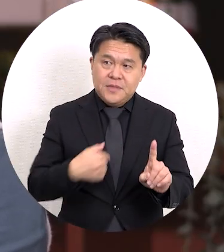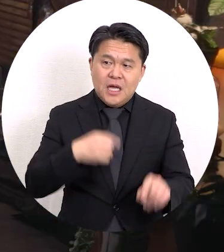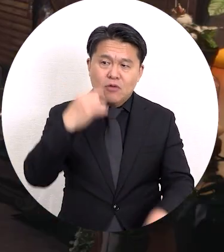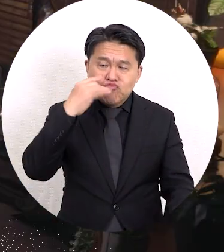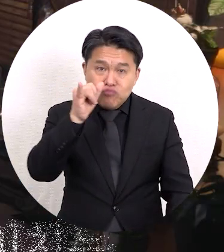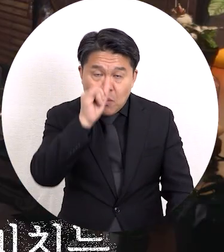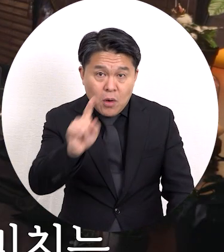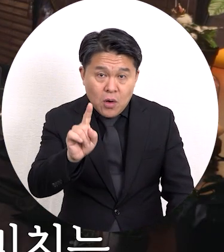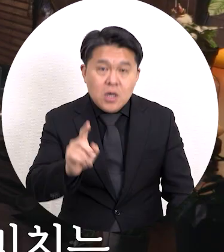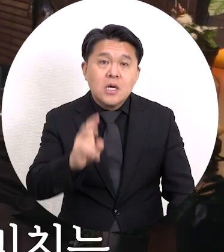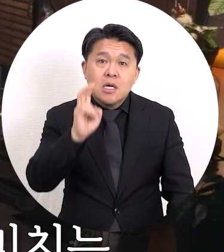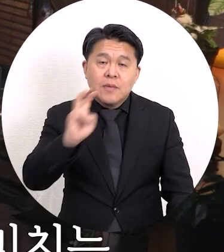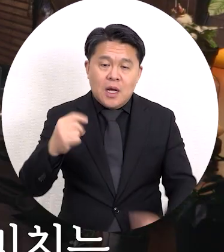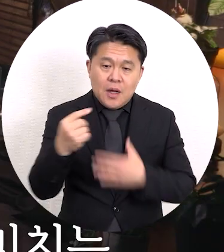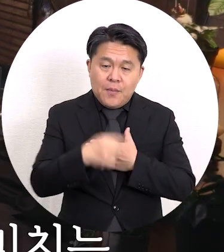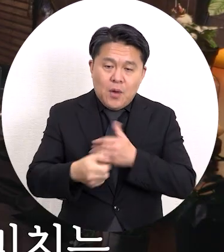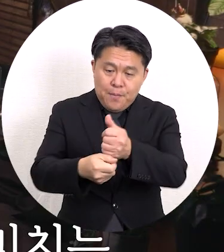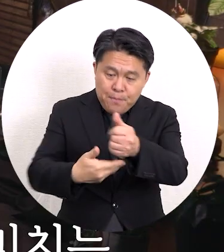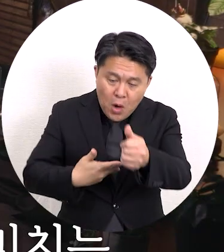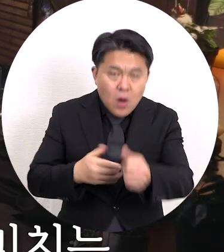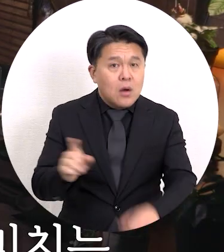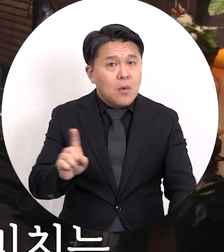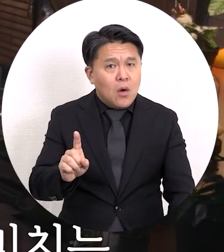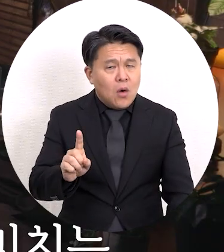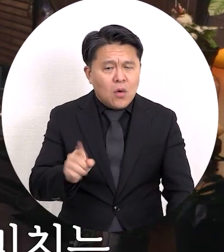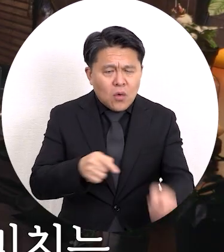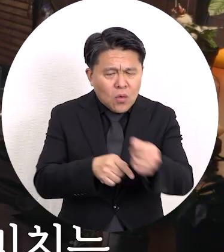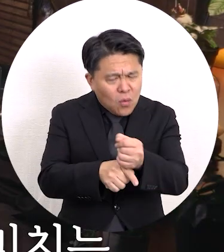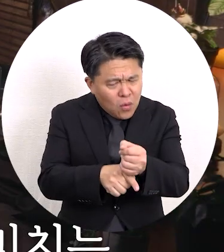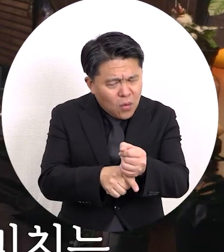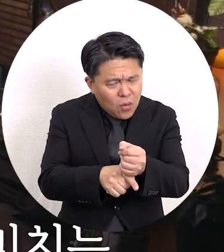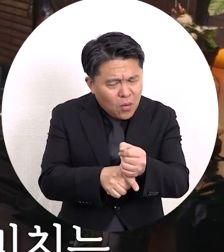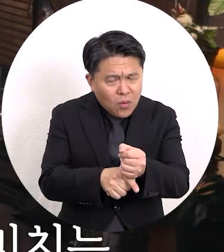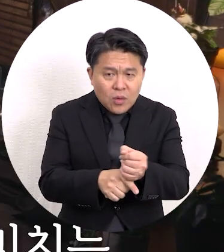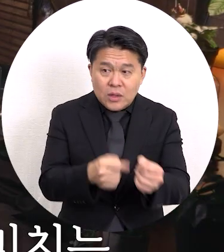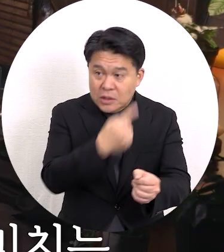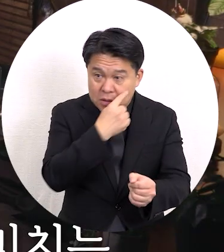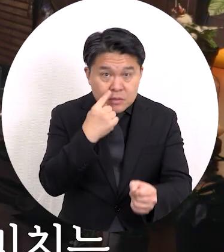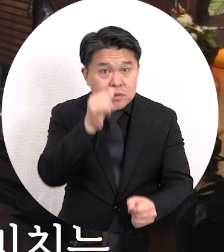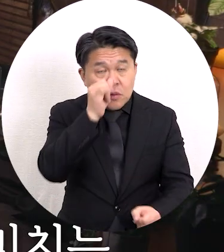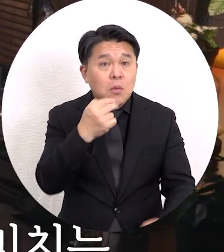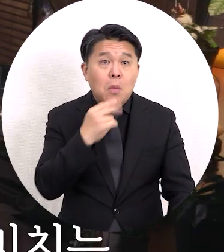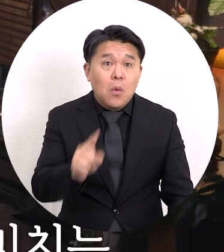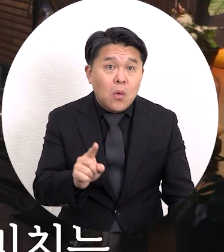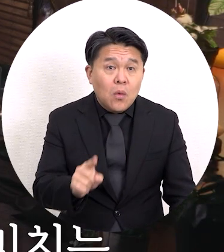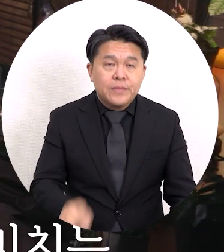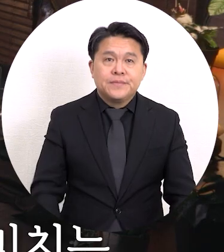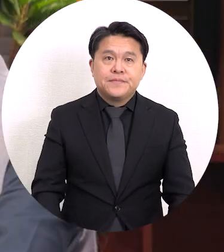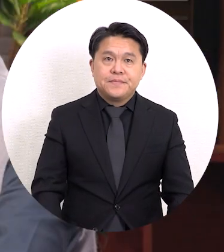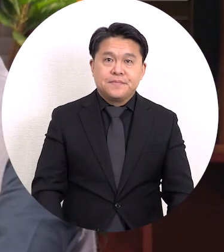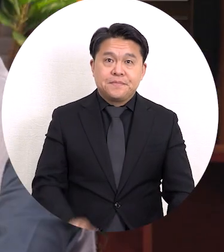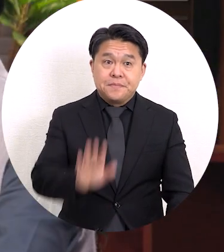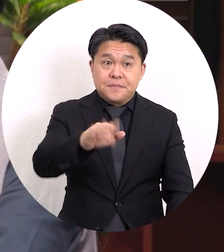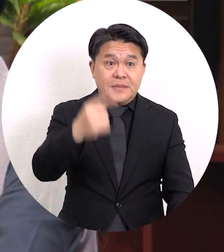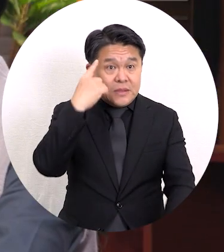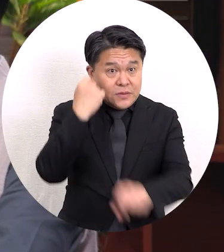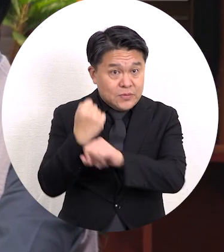Has it been scientifically proven how music affects our bodies? Research has shown that even in the fetal stage,